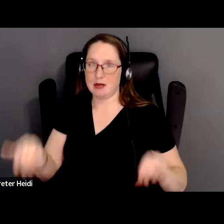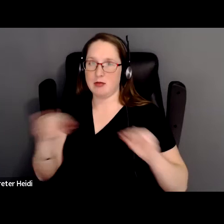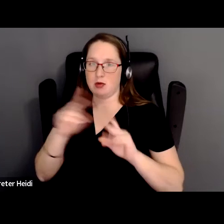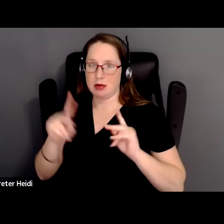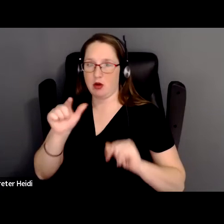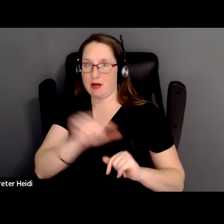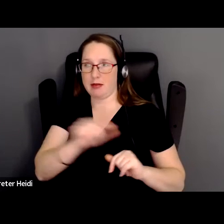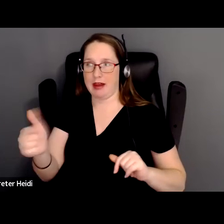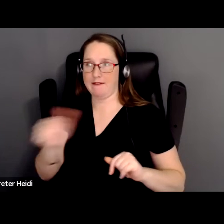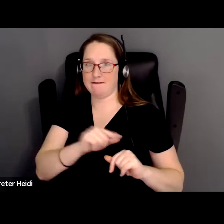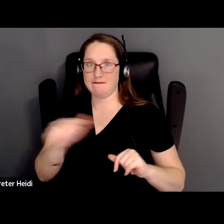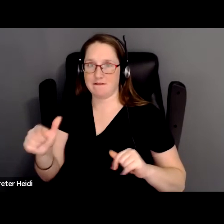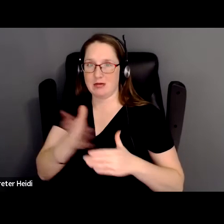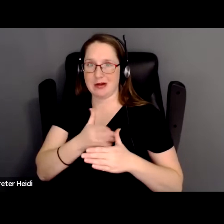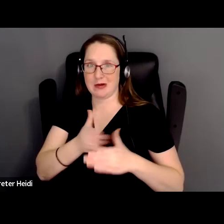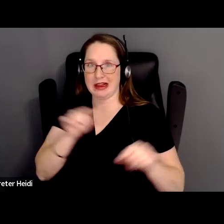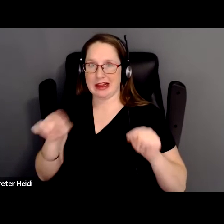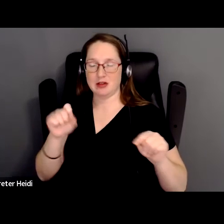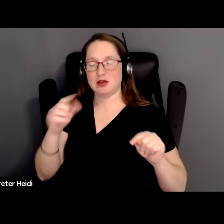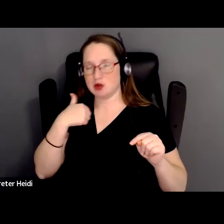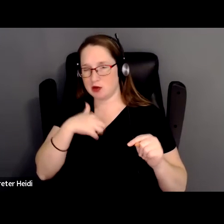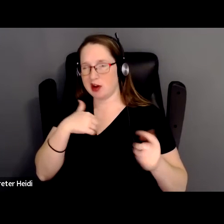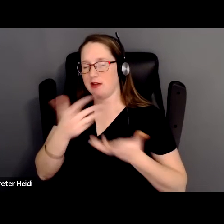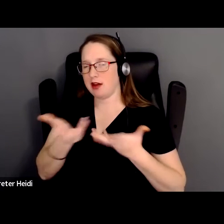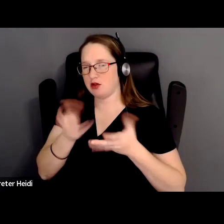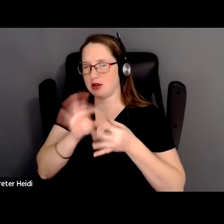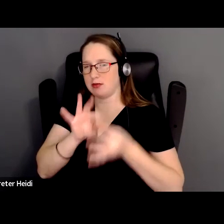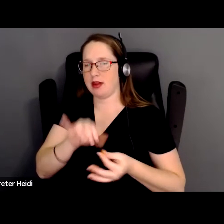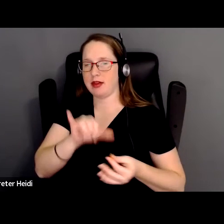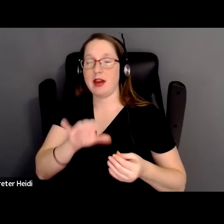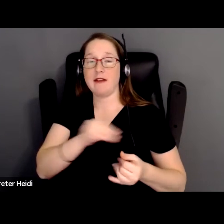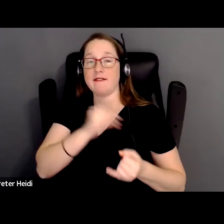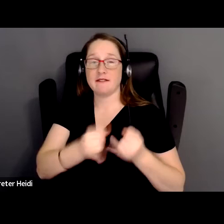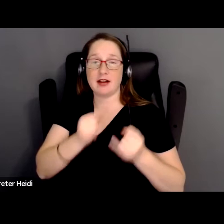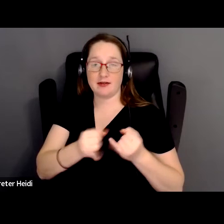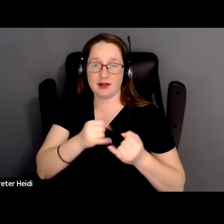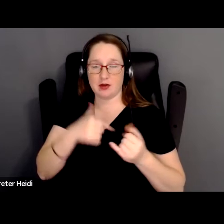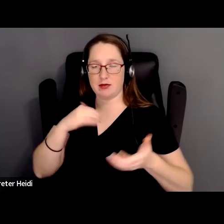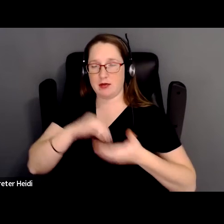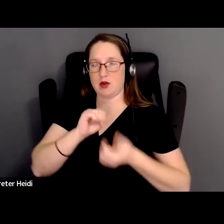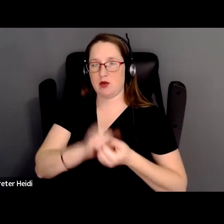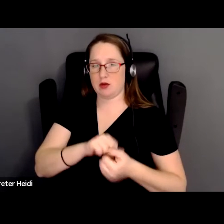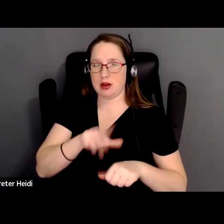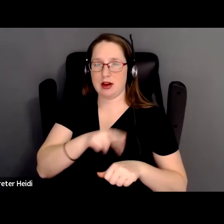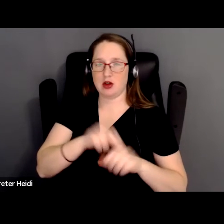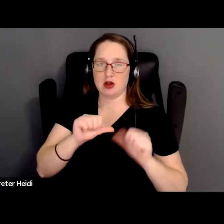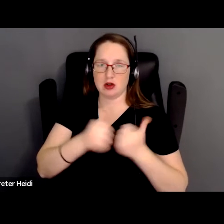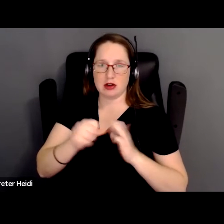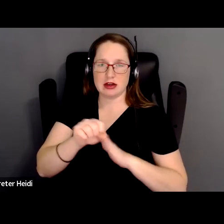forth between those settings, and so we had a conversation about that, and then finally, our we partner with the National Association of State Directors